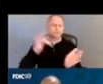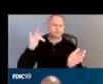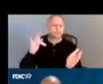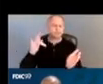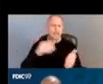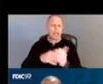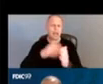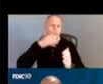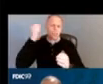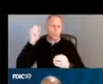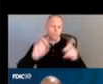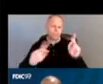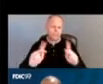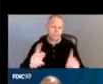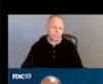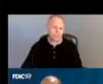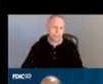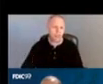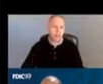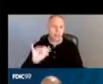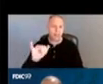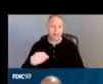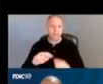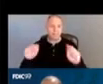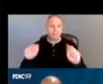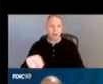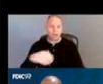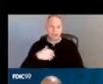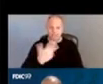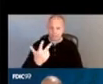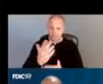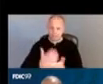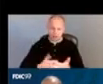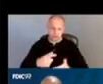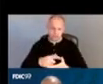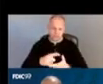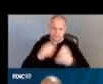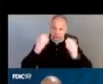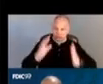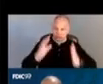and topics consist of three parts, an instructor guide, resource guide, and Power PowerPoint